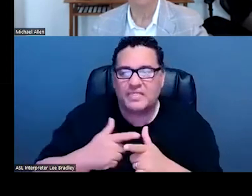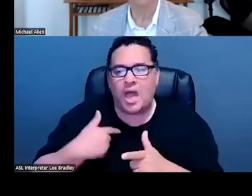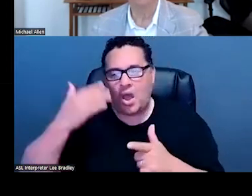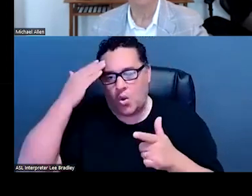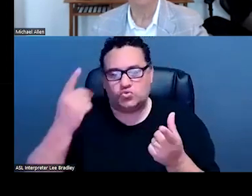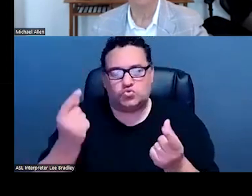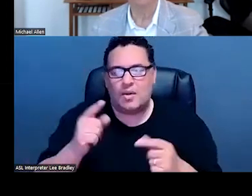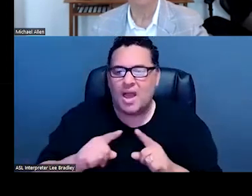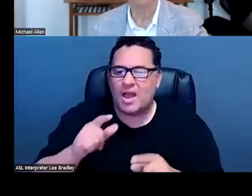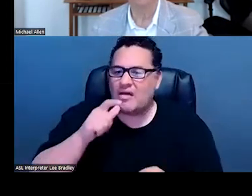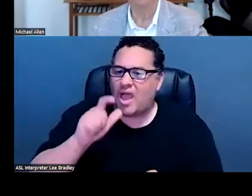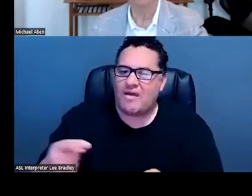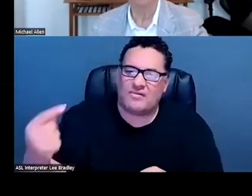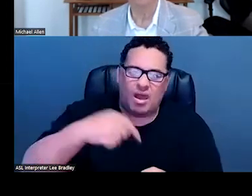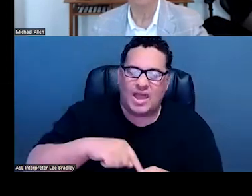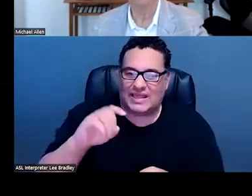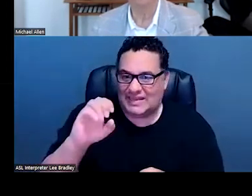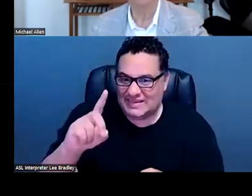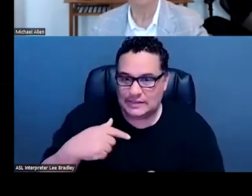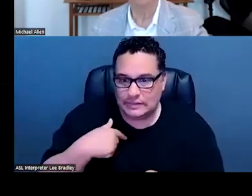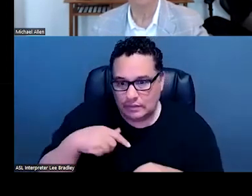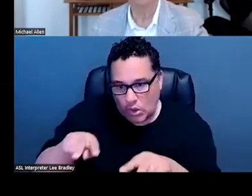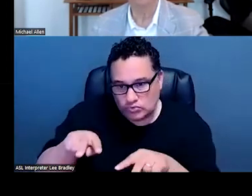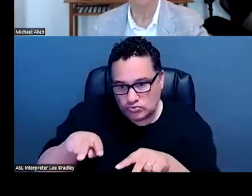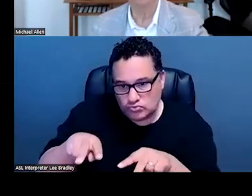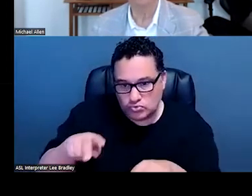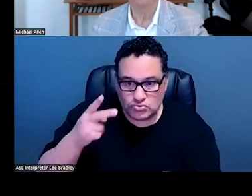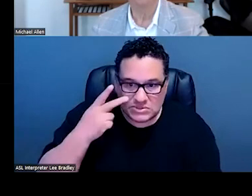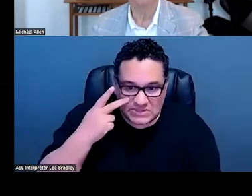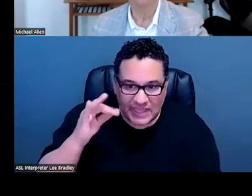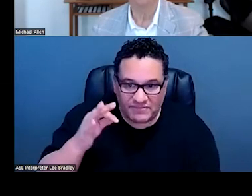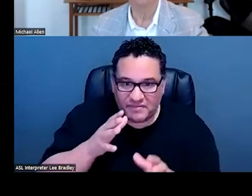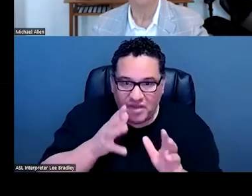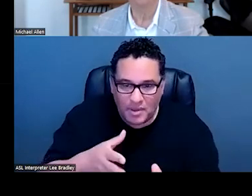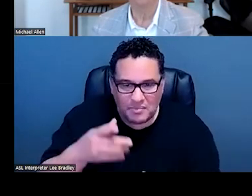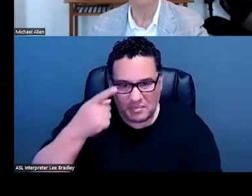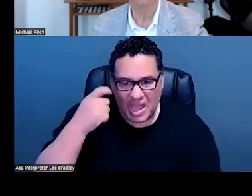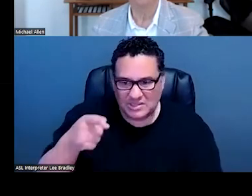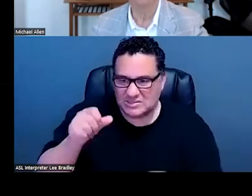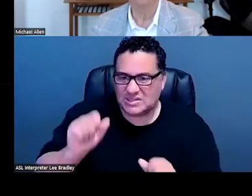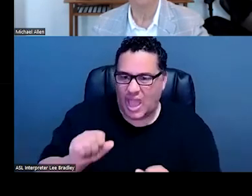THE ED FOR ME TO WATCH THEM, TO SEE IF THEY VOMIT. OKAY, BECAUSE THEY CAN GO HOME. AND I HAVE A LEVEL